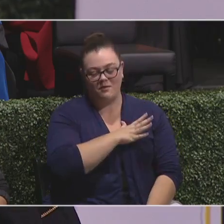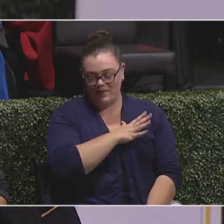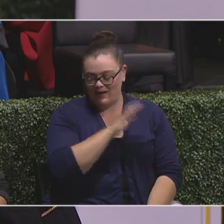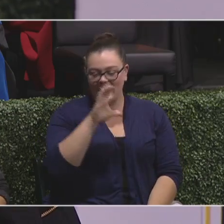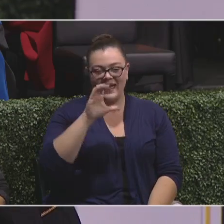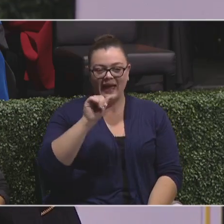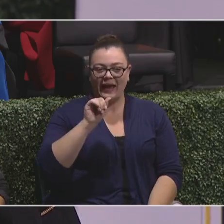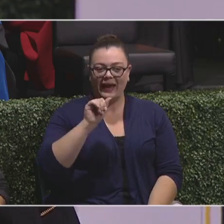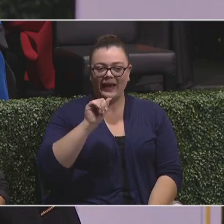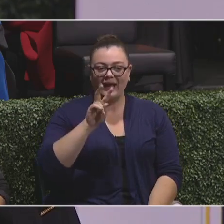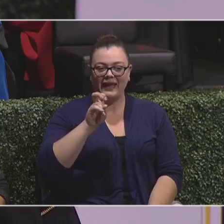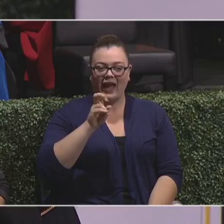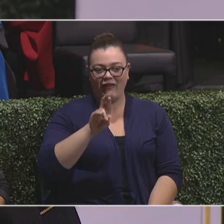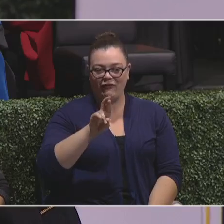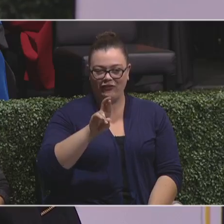AND IN SPANISH FOR THE BENEFIT OF WIDER AUDIENCE.